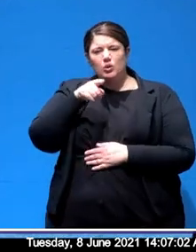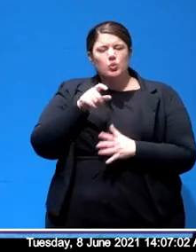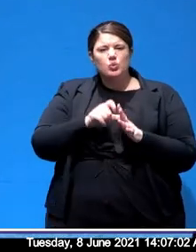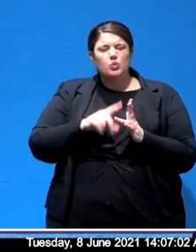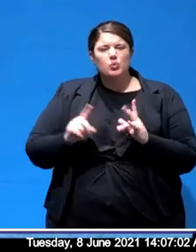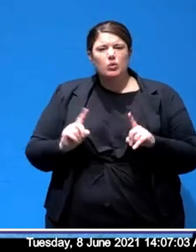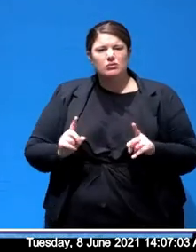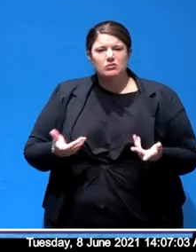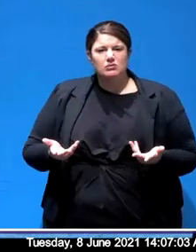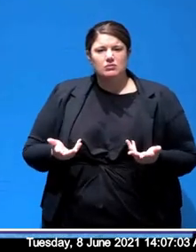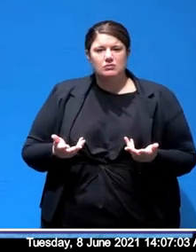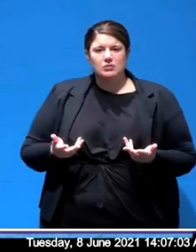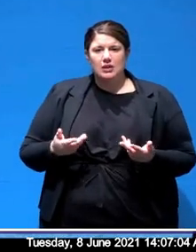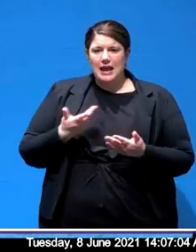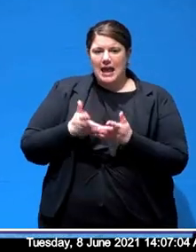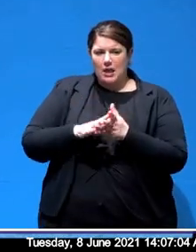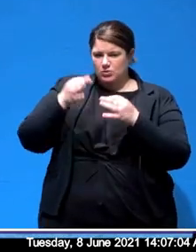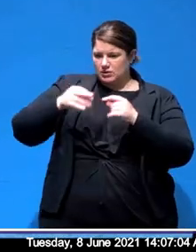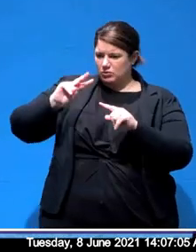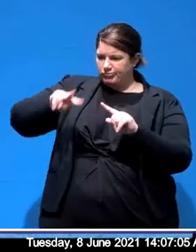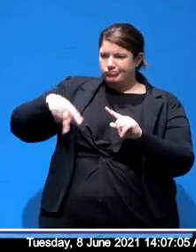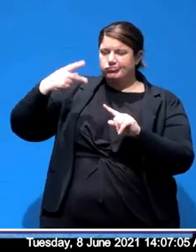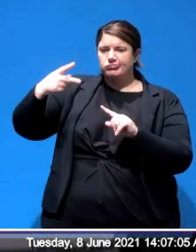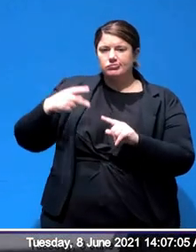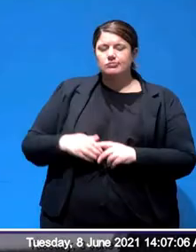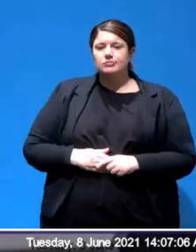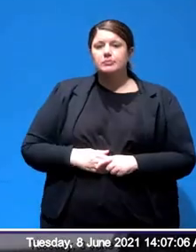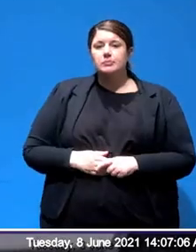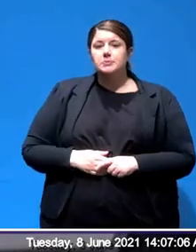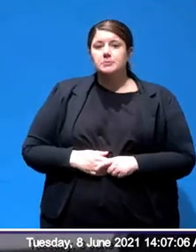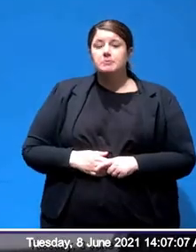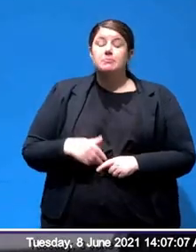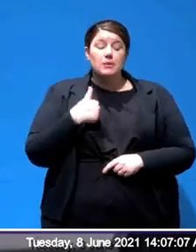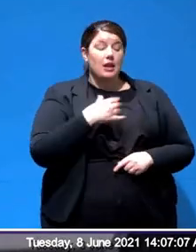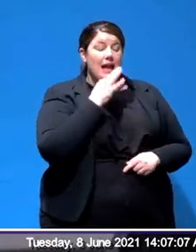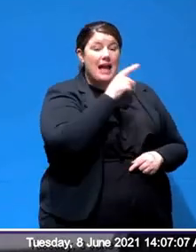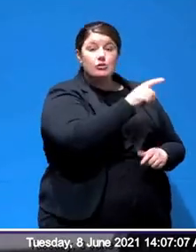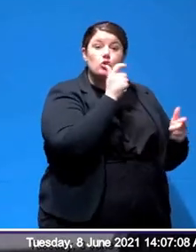insignificant rating was correct or not? I asked the supervisor to investigate and provide me with